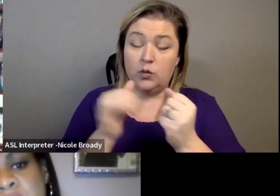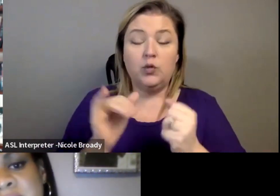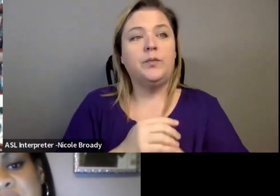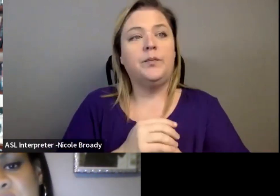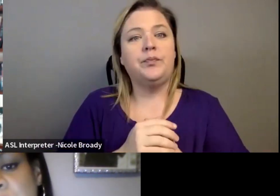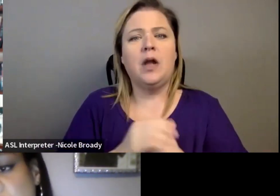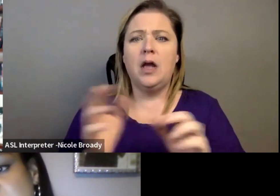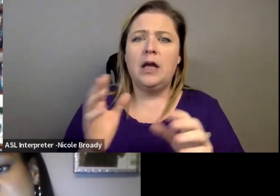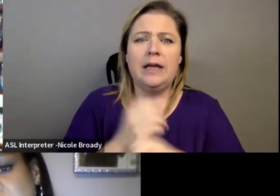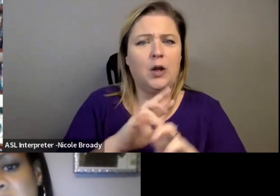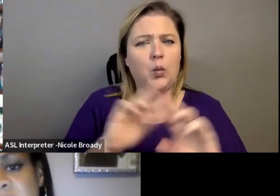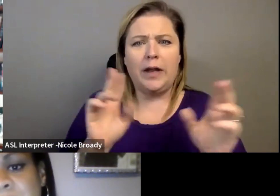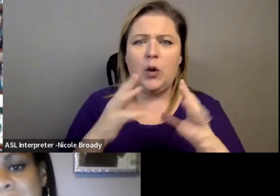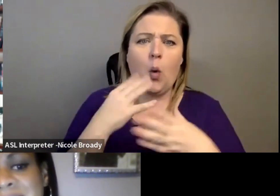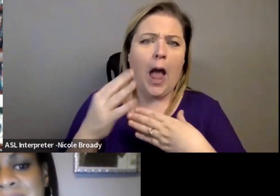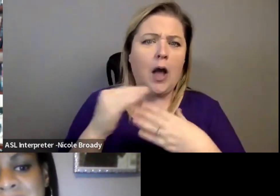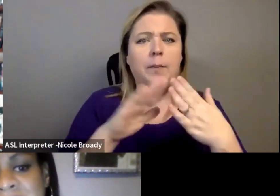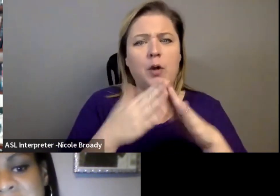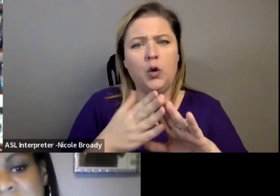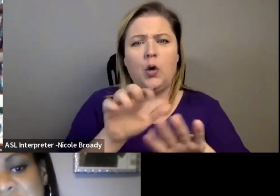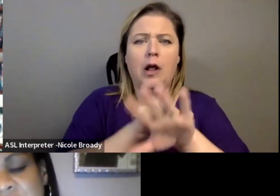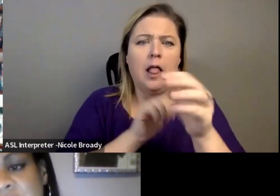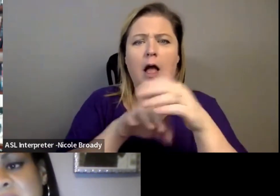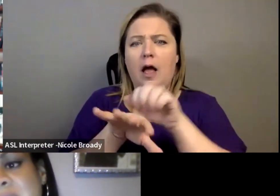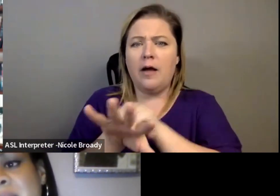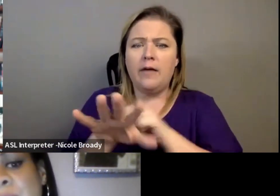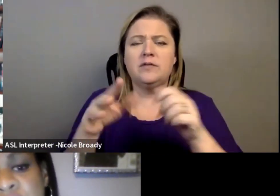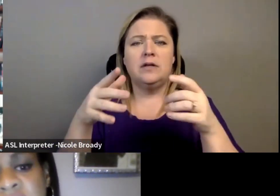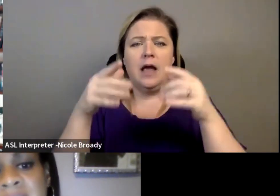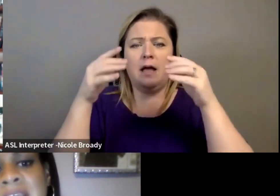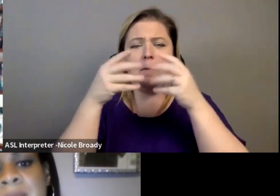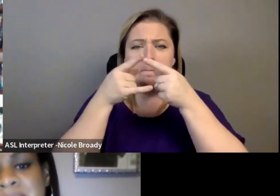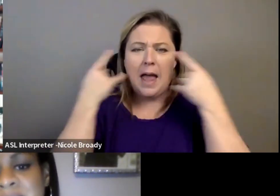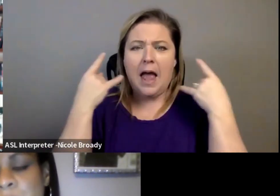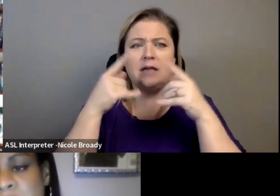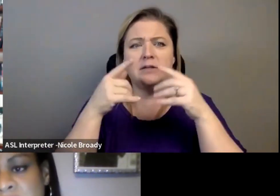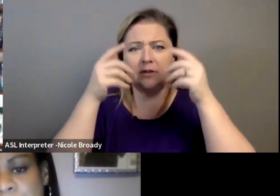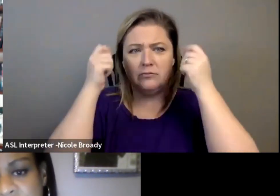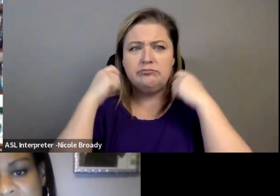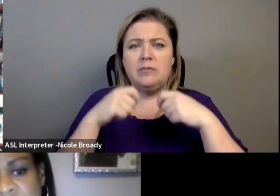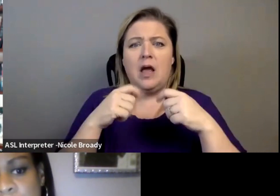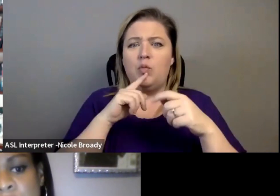out into the community gloves masks and hand sanitizer and emotionally and mentally preparing the person I support